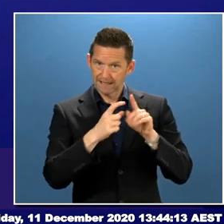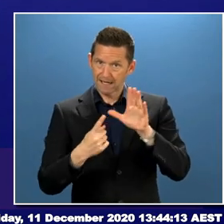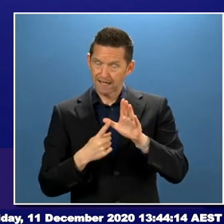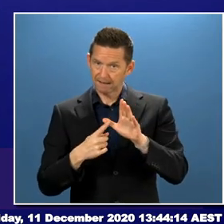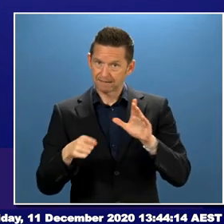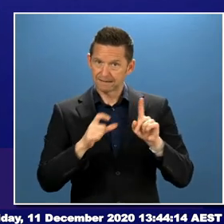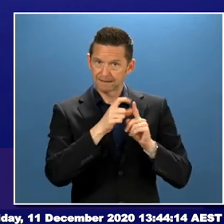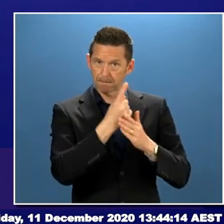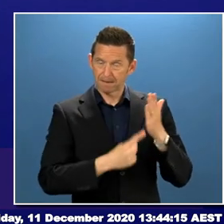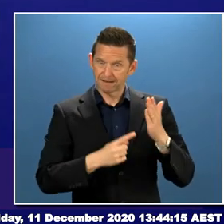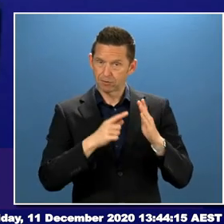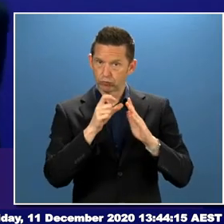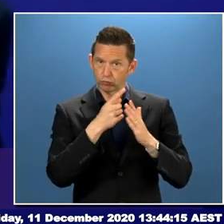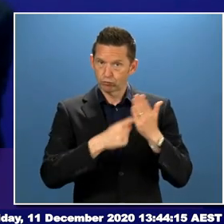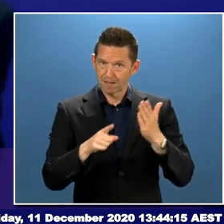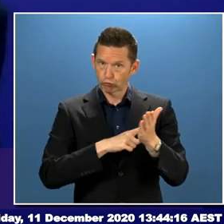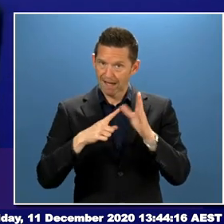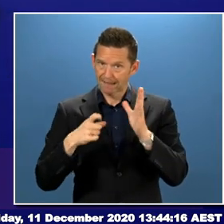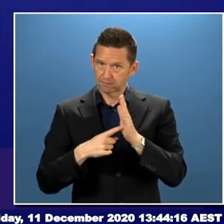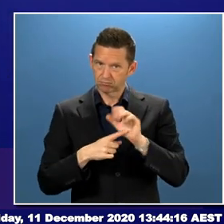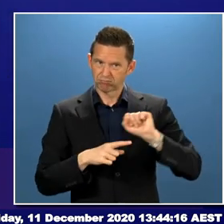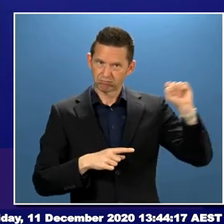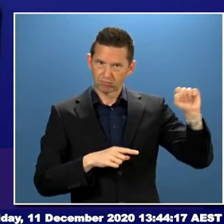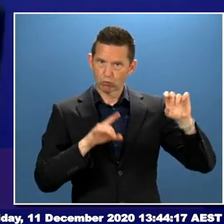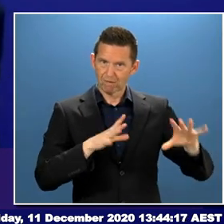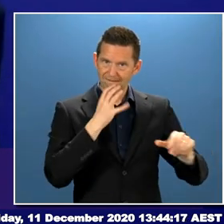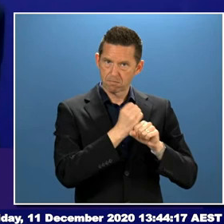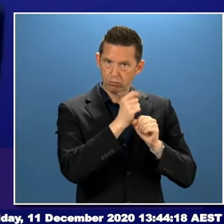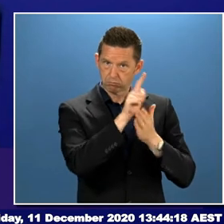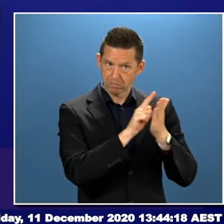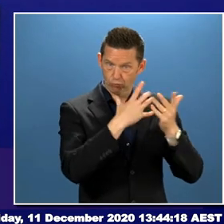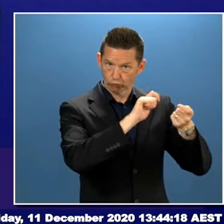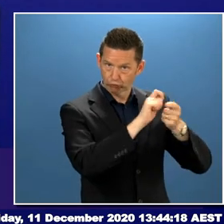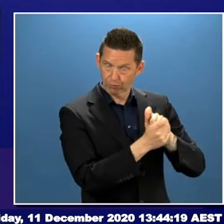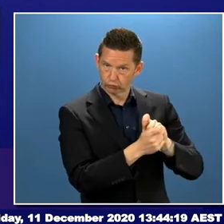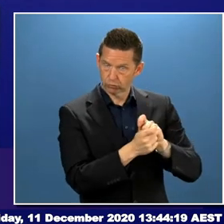legislation, and whether there is a need to move away from a complaints-based